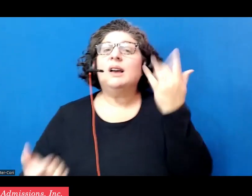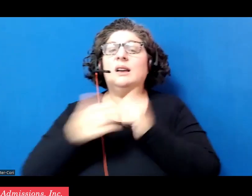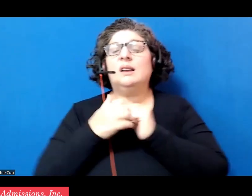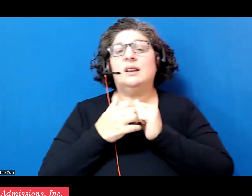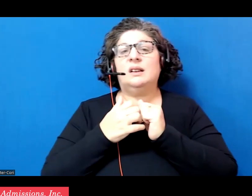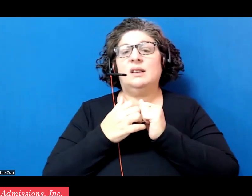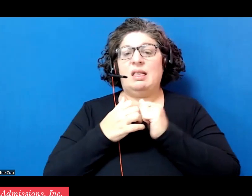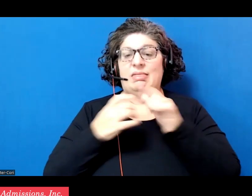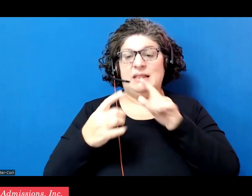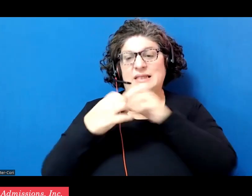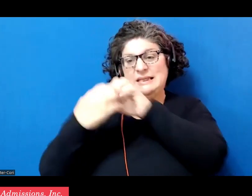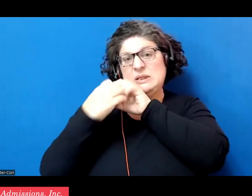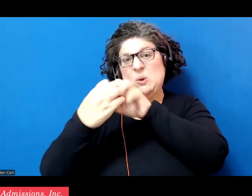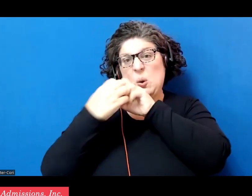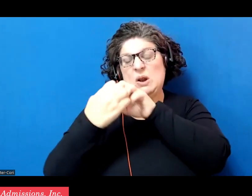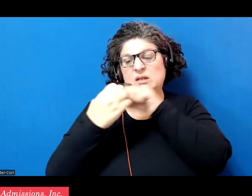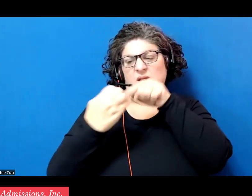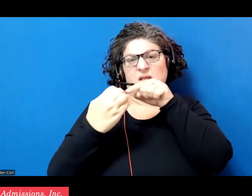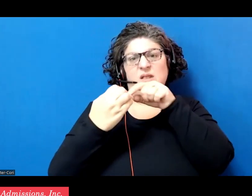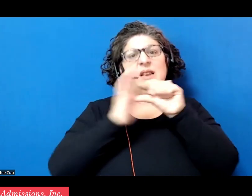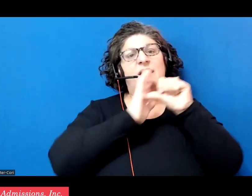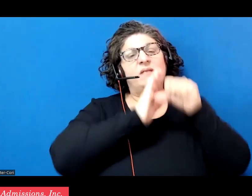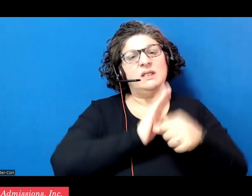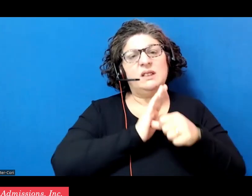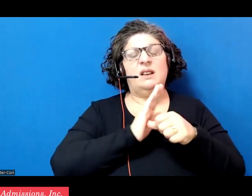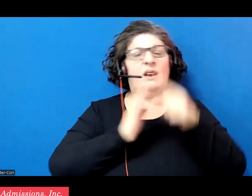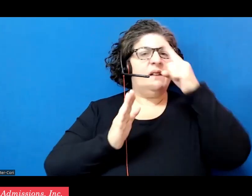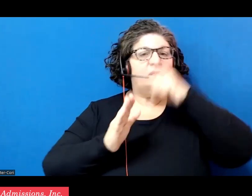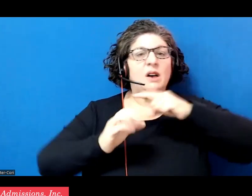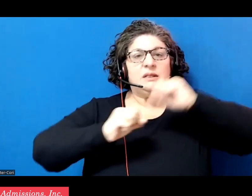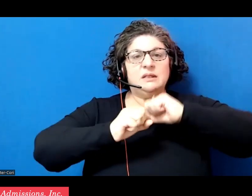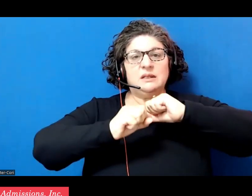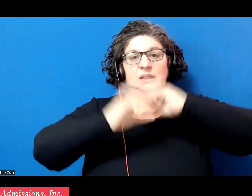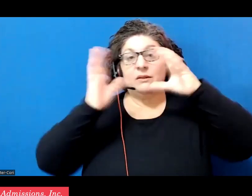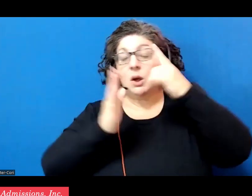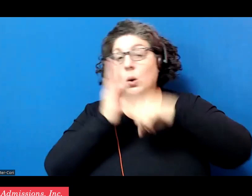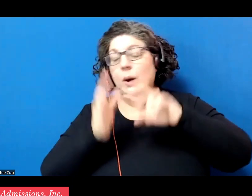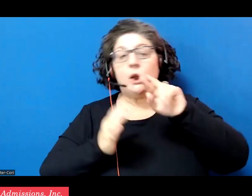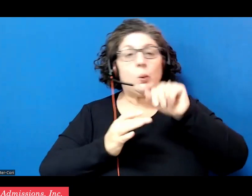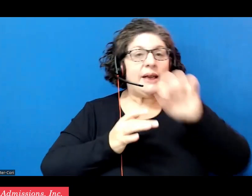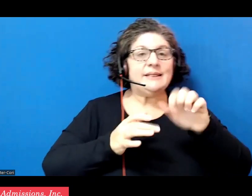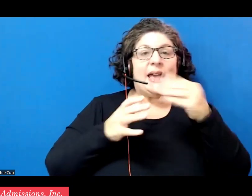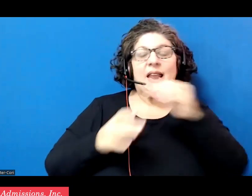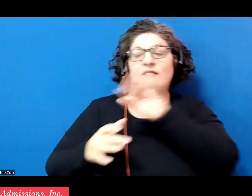This reinforces a false imagery of race and affirmative action.